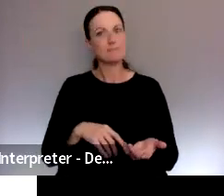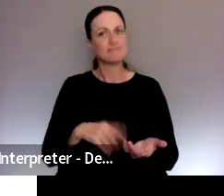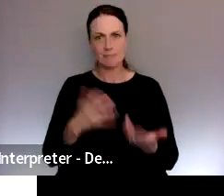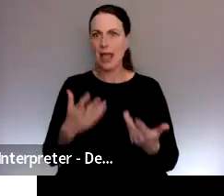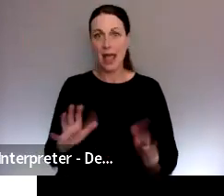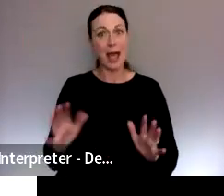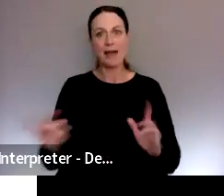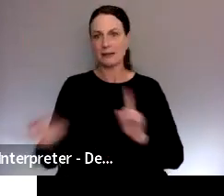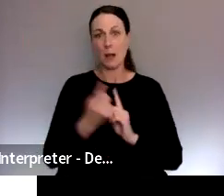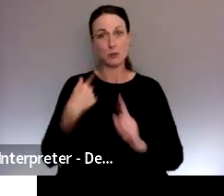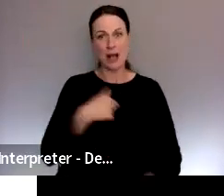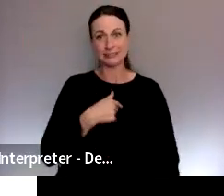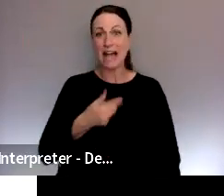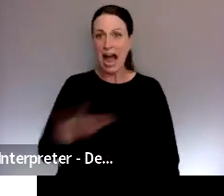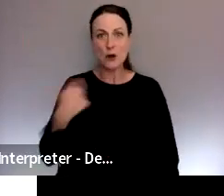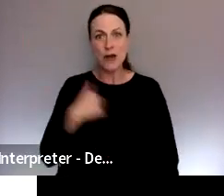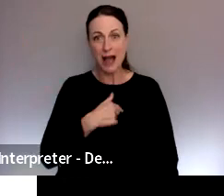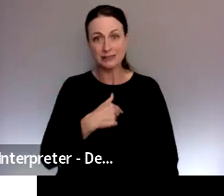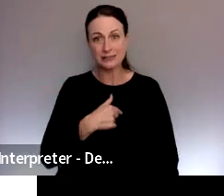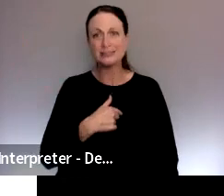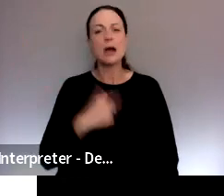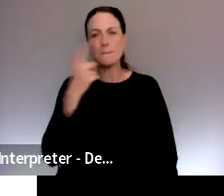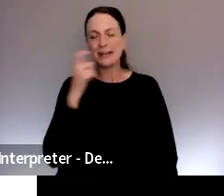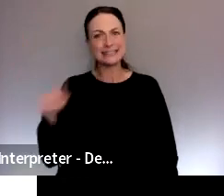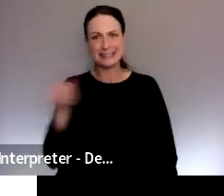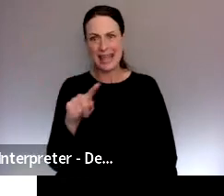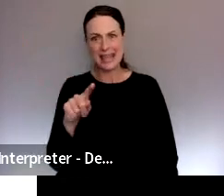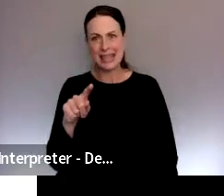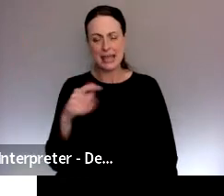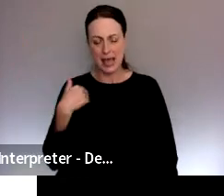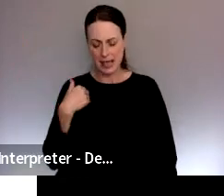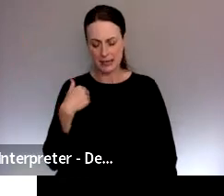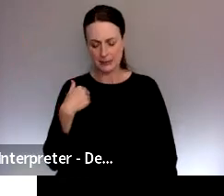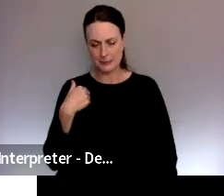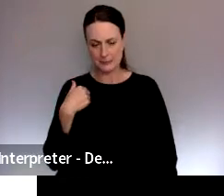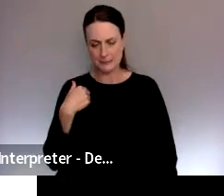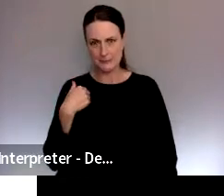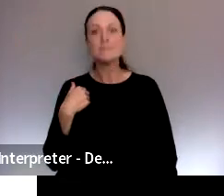had come to us and hired us because they had...